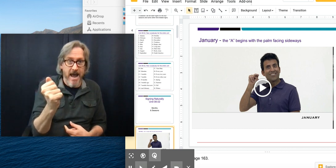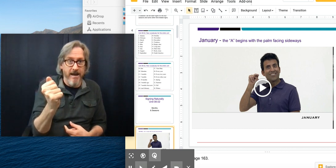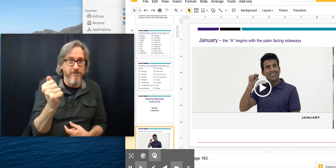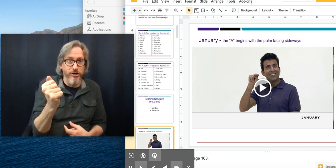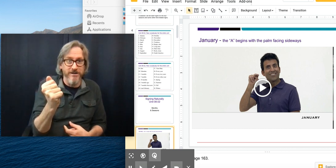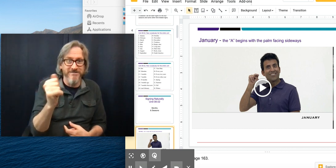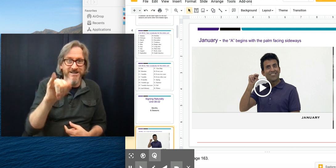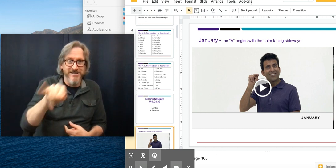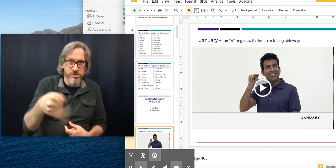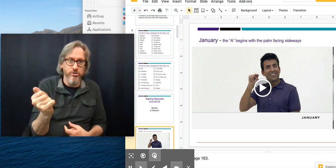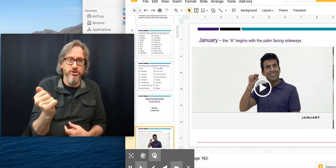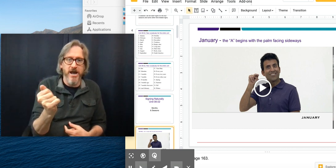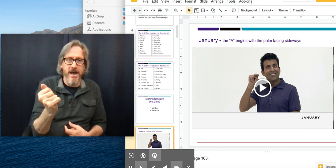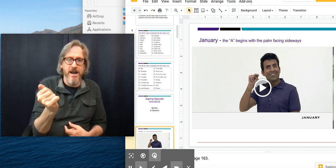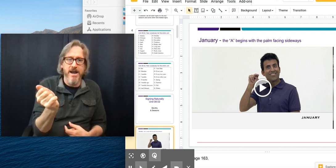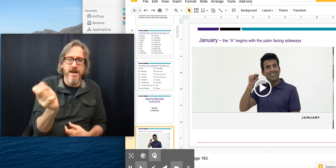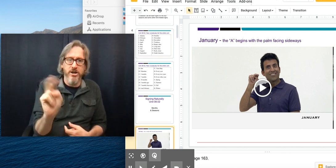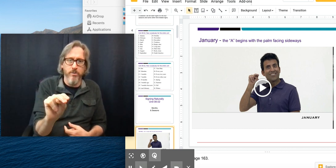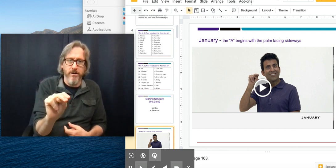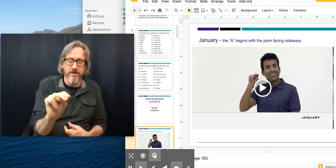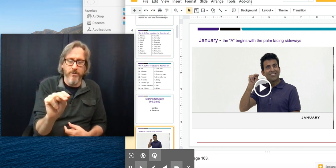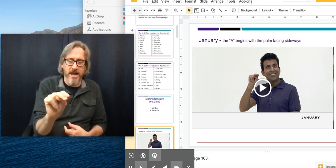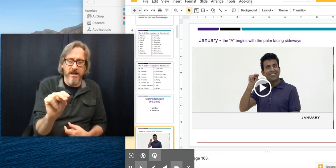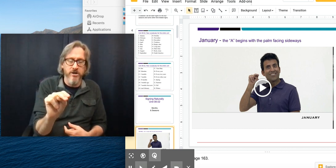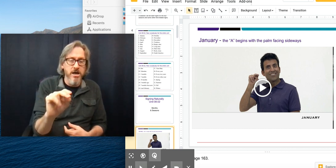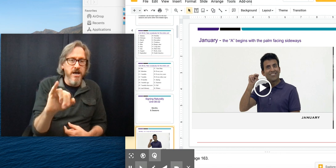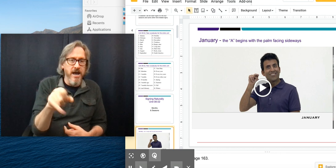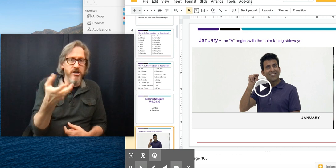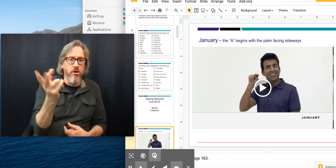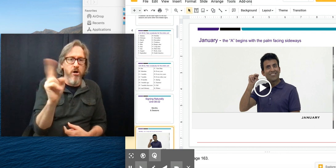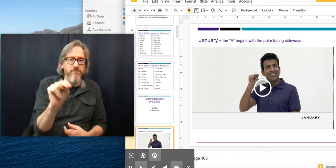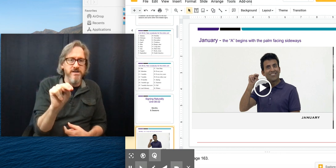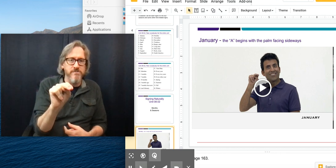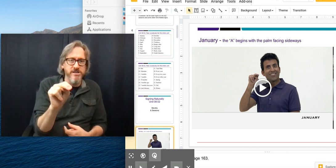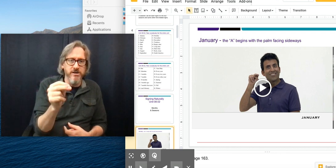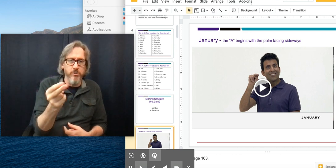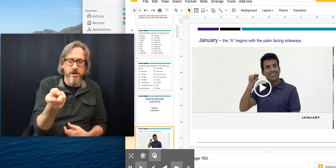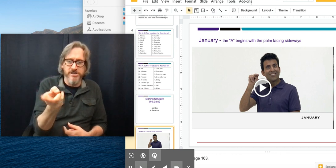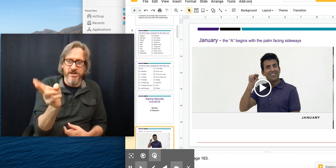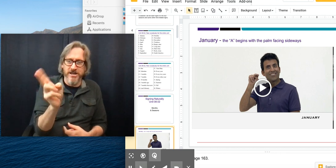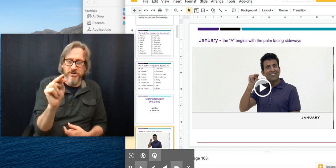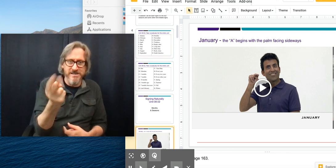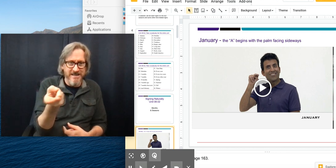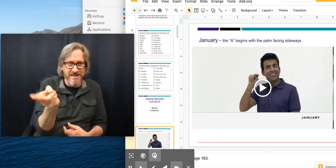an a right right so January and then we end and you'll oftentimes see where it's like you'll see